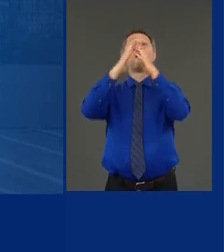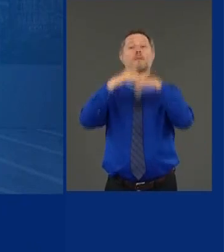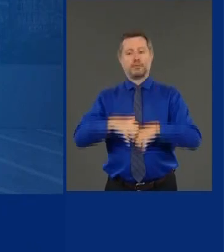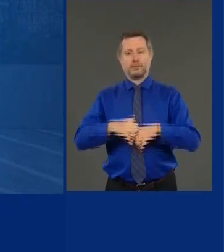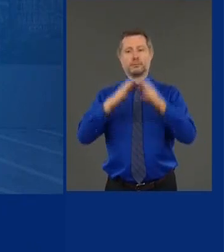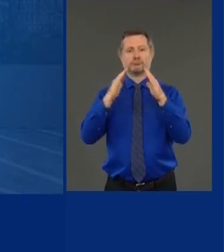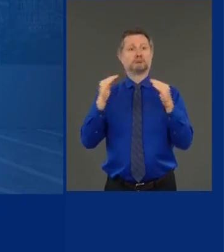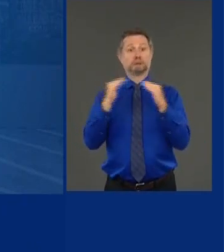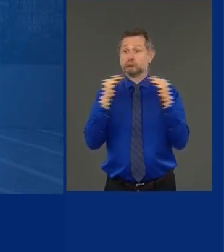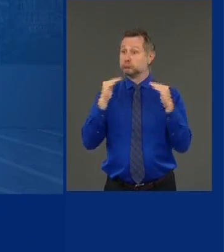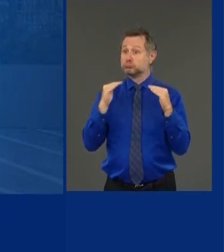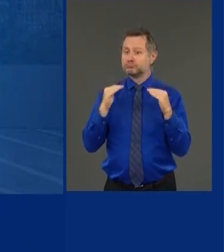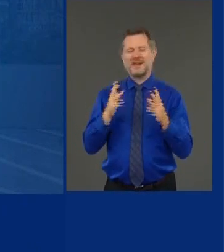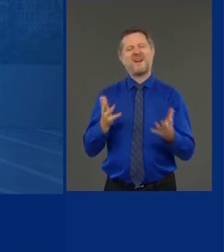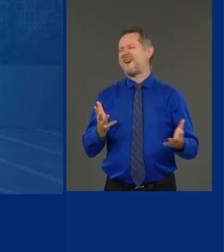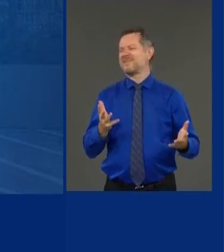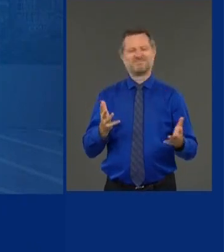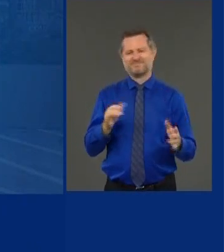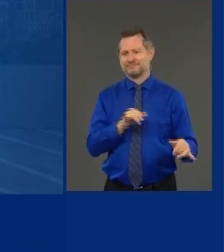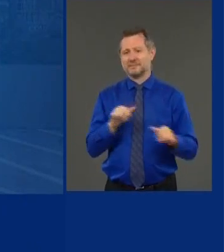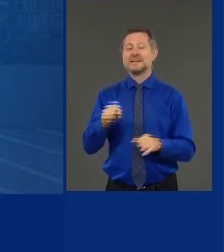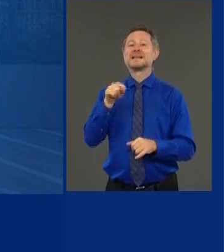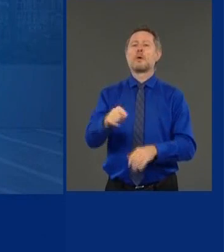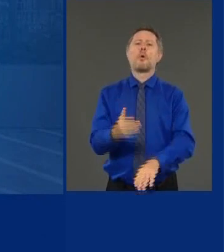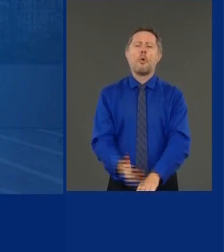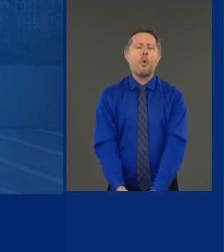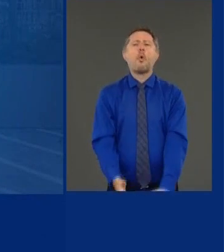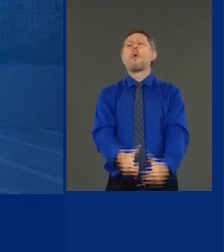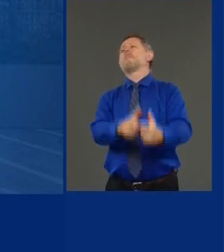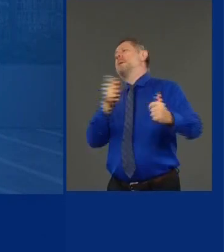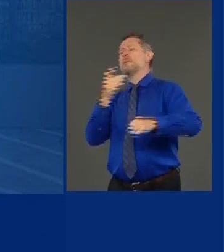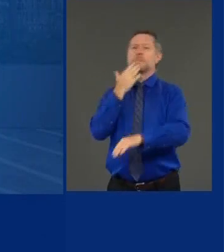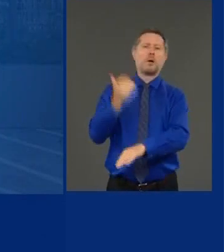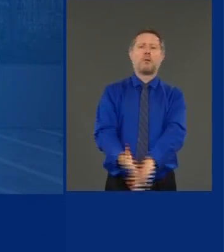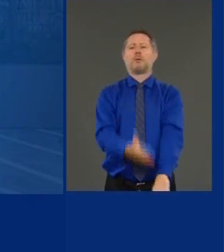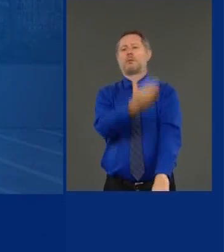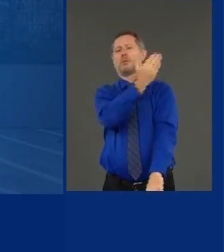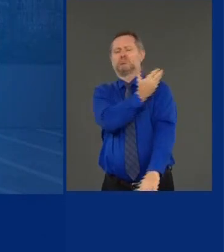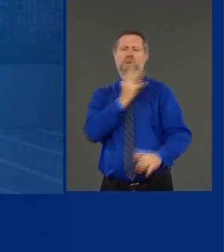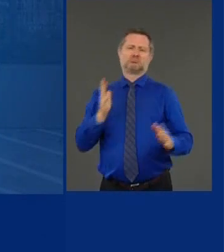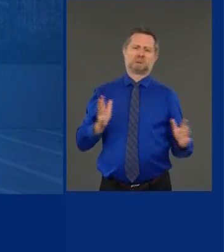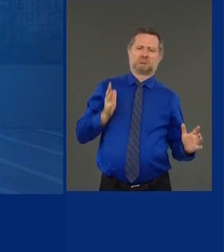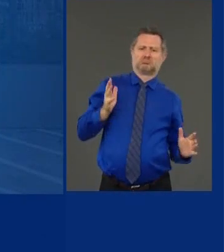CHURCH THAT WAS THERE BEFORE. WE DIDN'T JUST REBUILD ST.